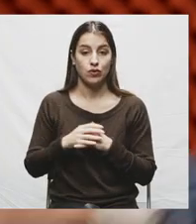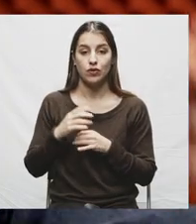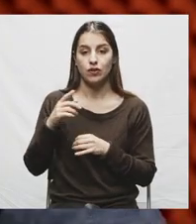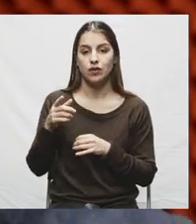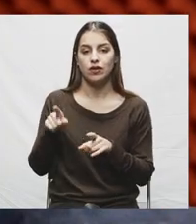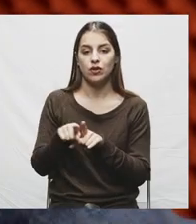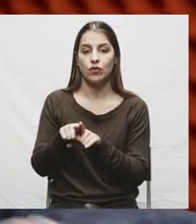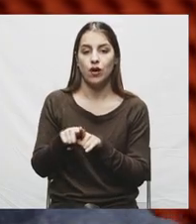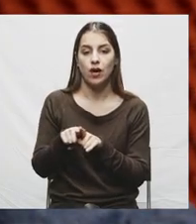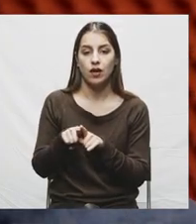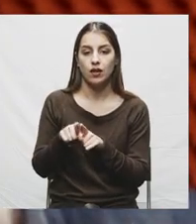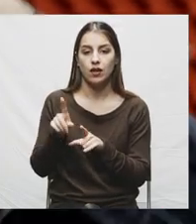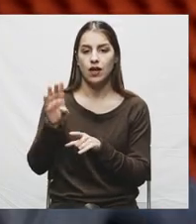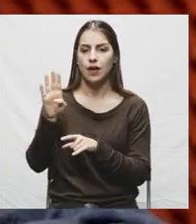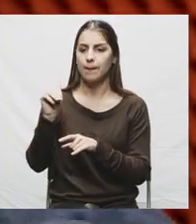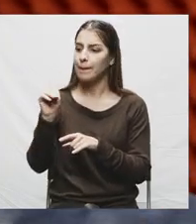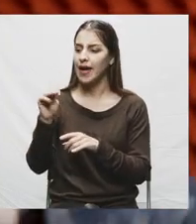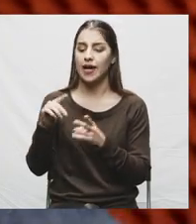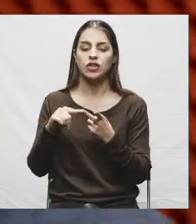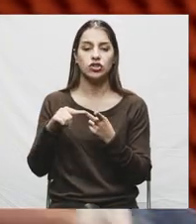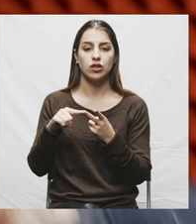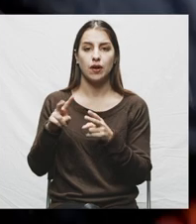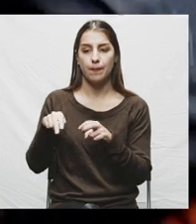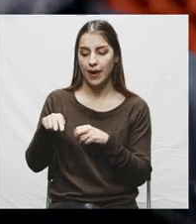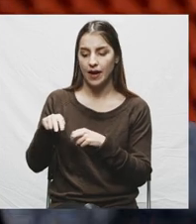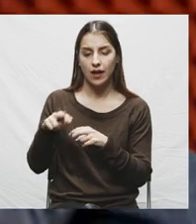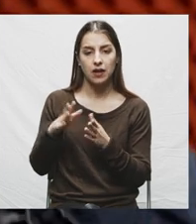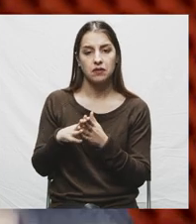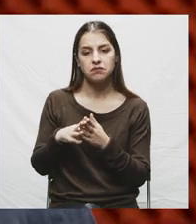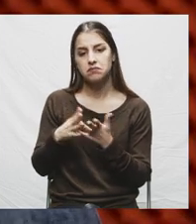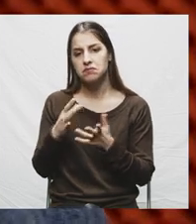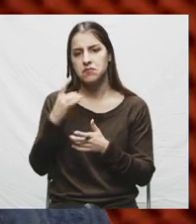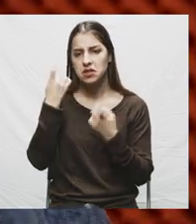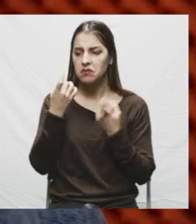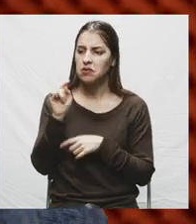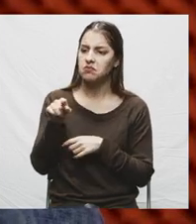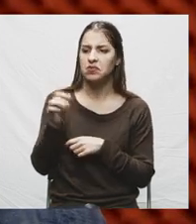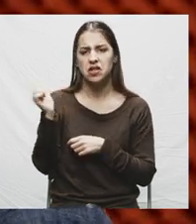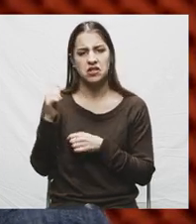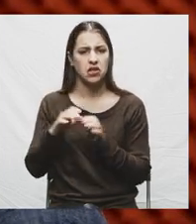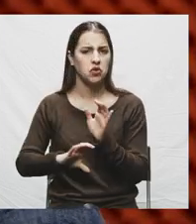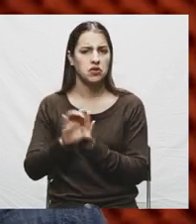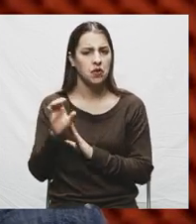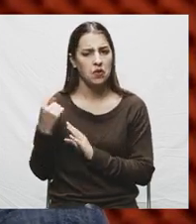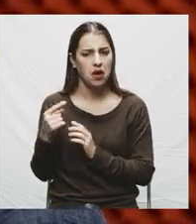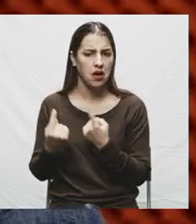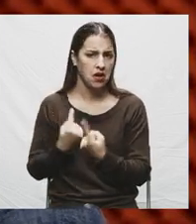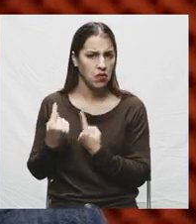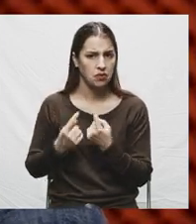and they bent my legs, turned my feet did all those things and said “Alright, you have some capabilities, you can stay”